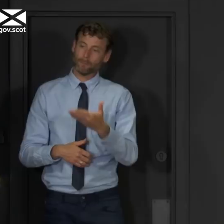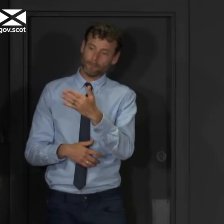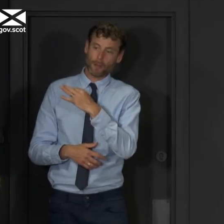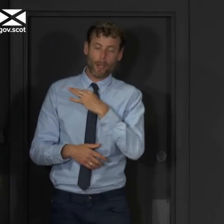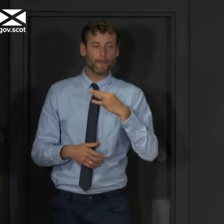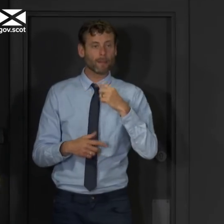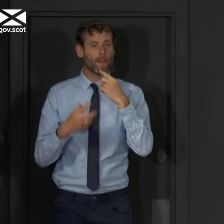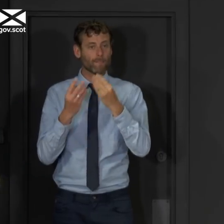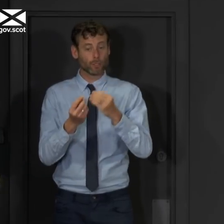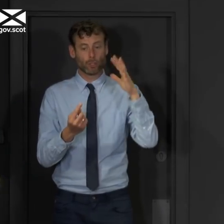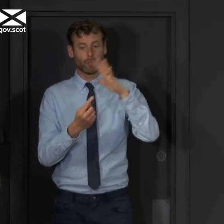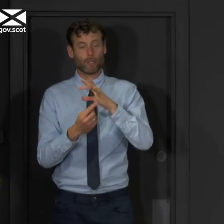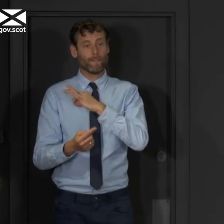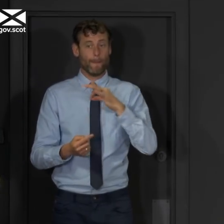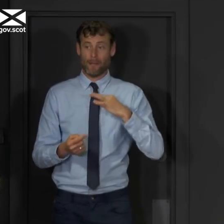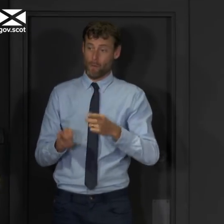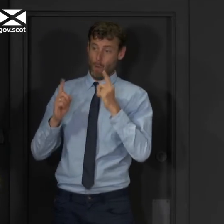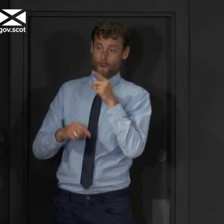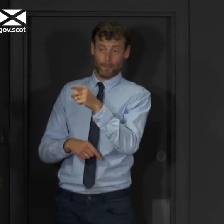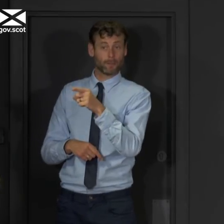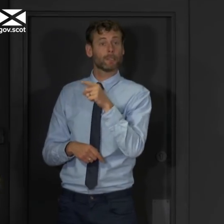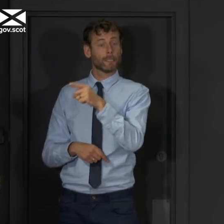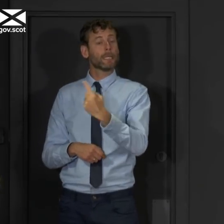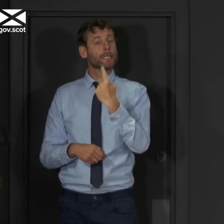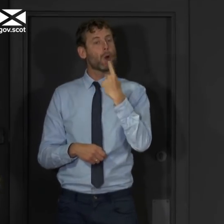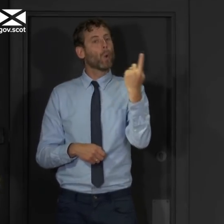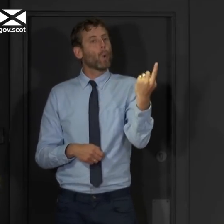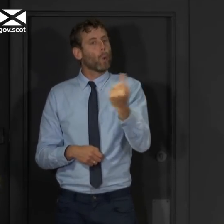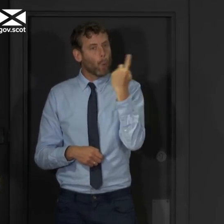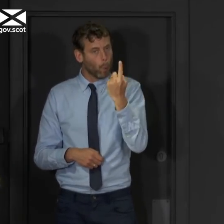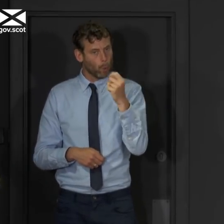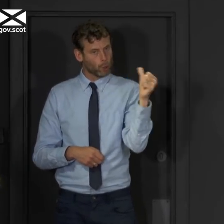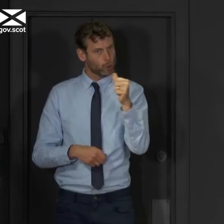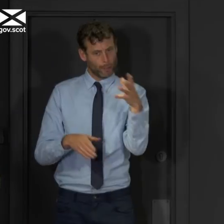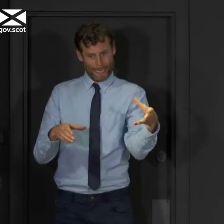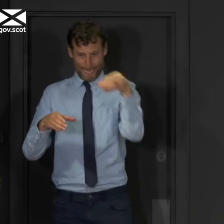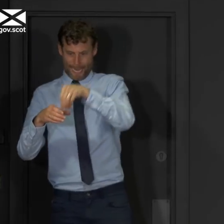medical officers, who give advice on who should be in the shielded category. That is not for